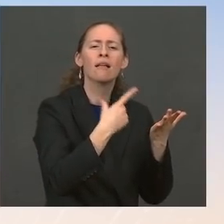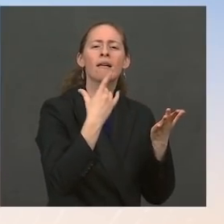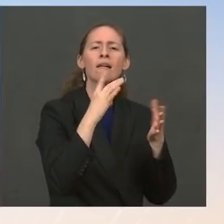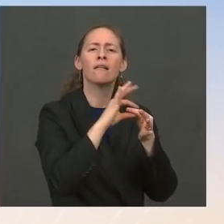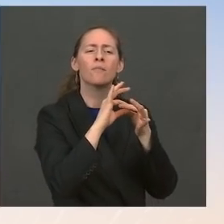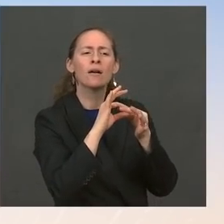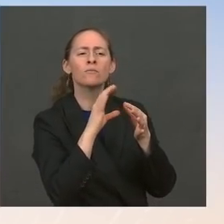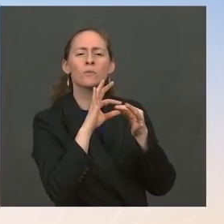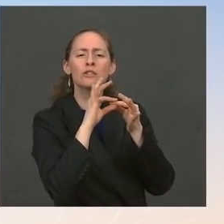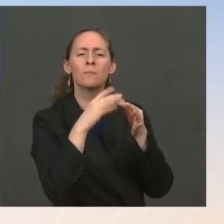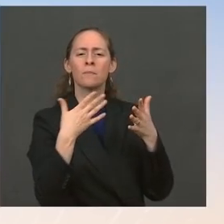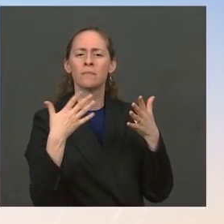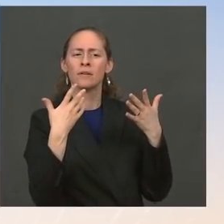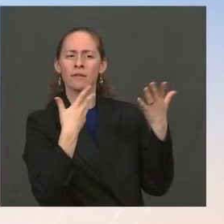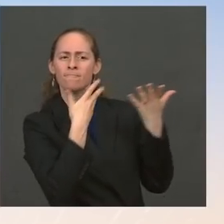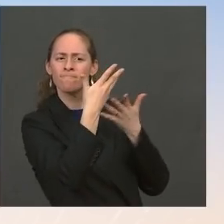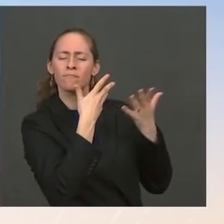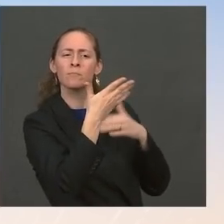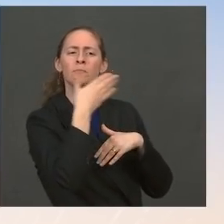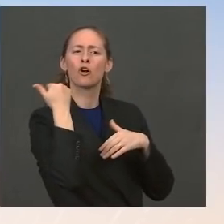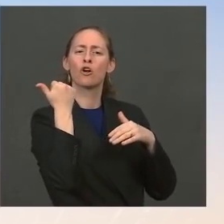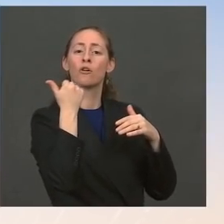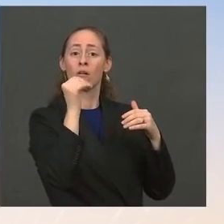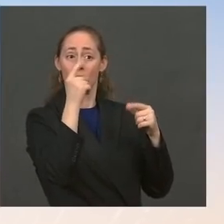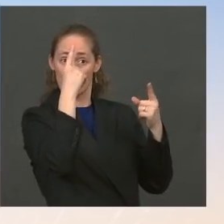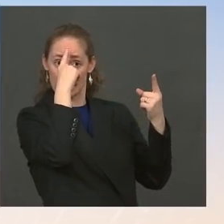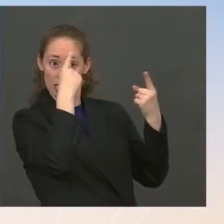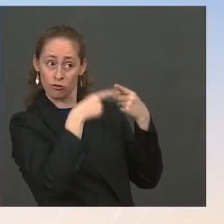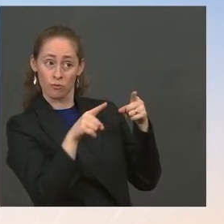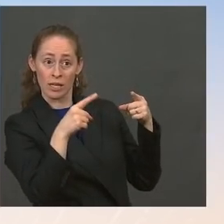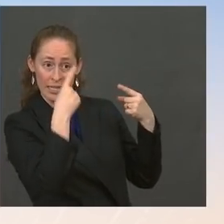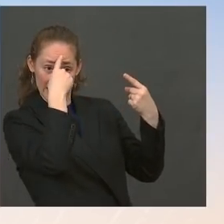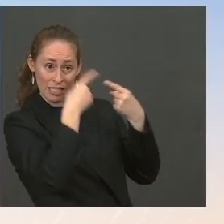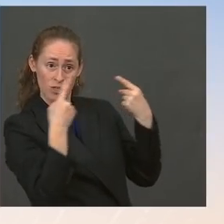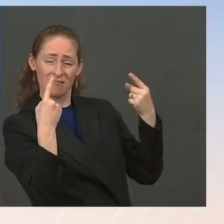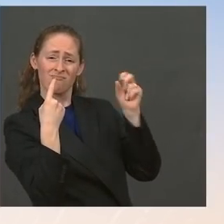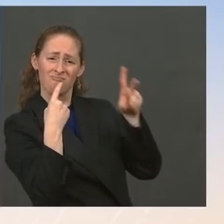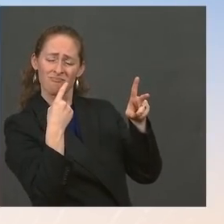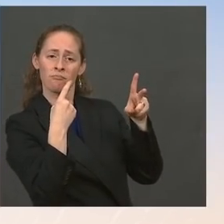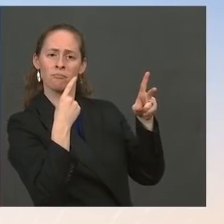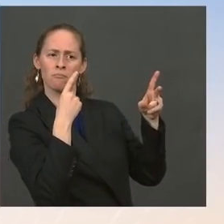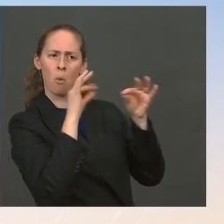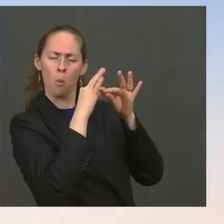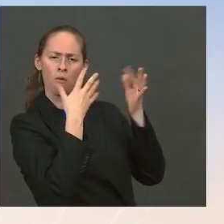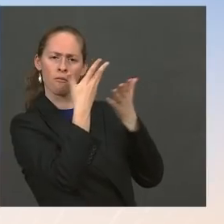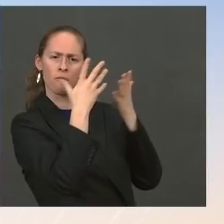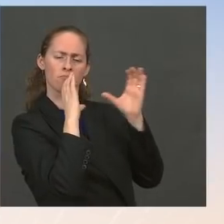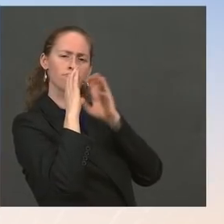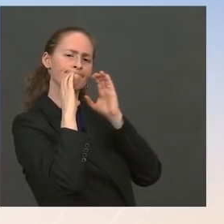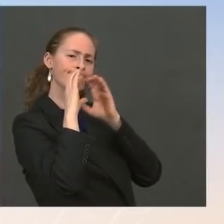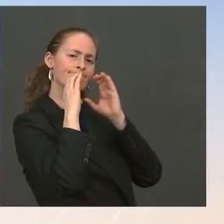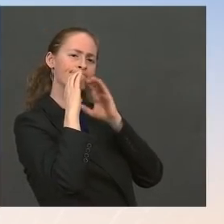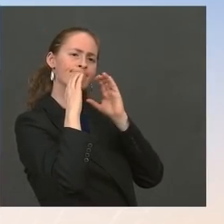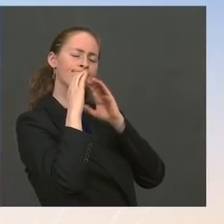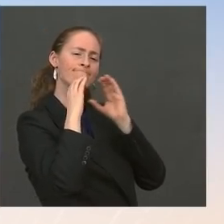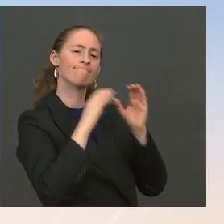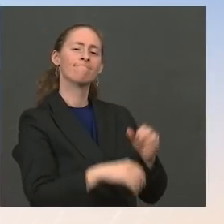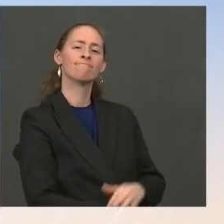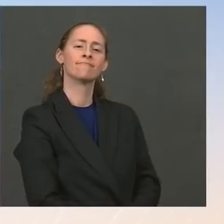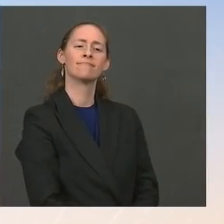to address many disagreements. We agree. That's a part of an important discussion, even as I don't have anything to preview about what that will look like or what's next.